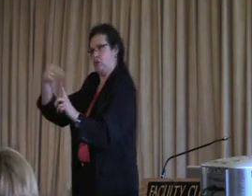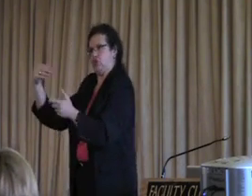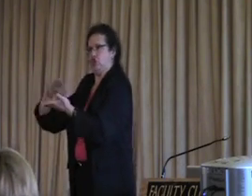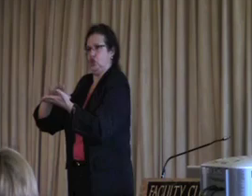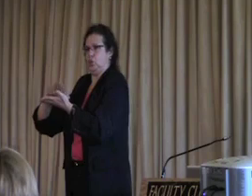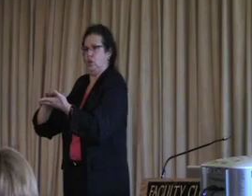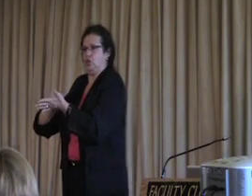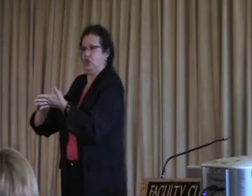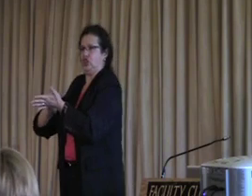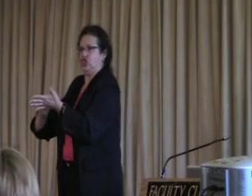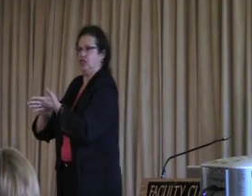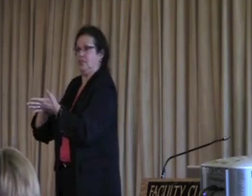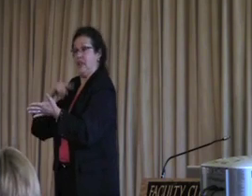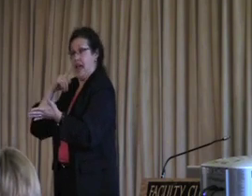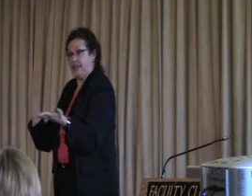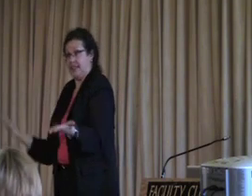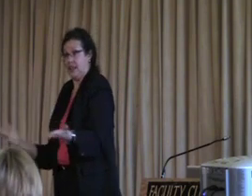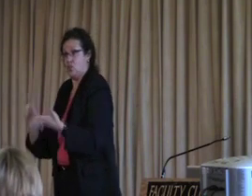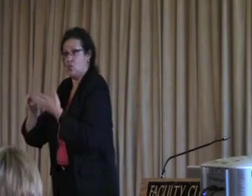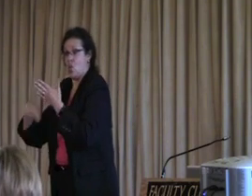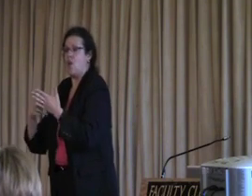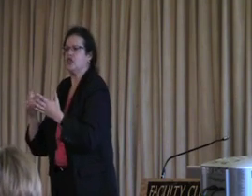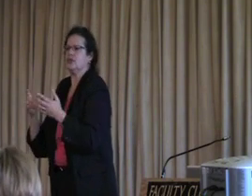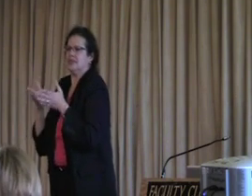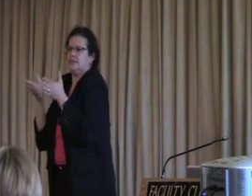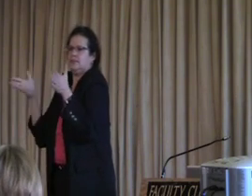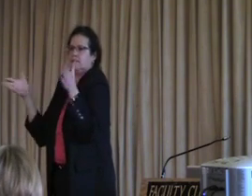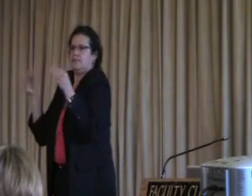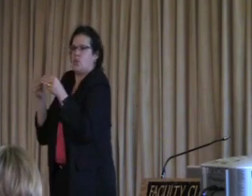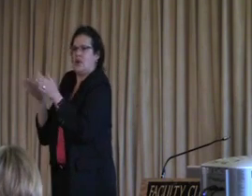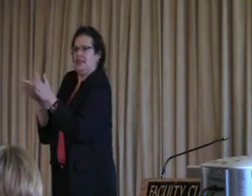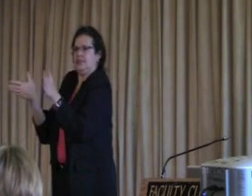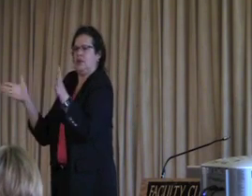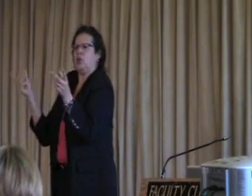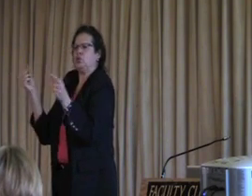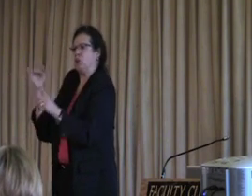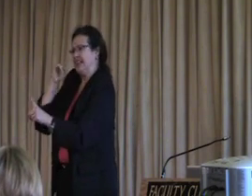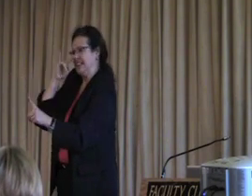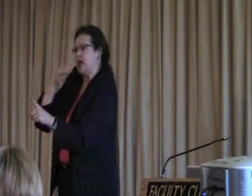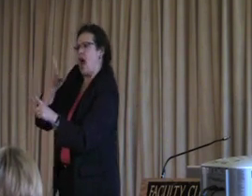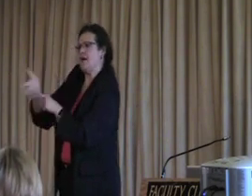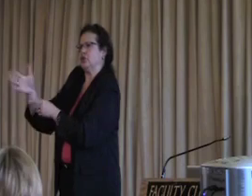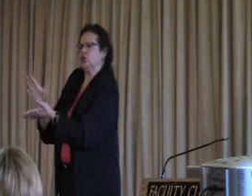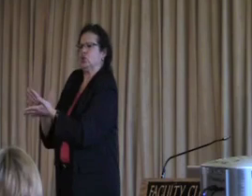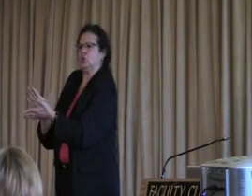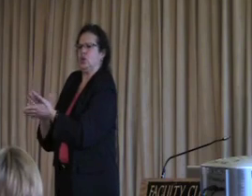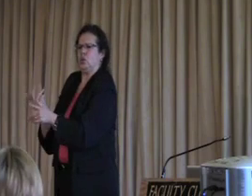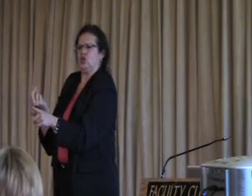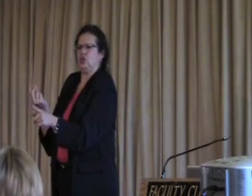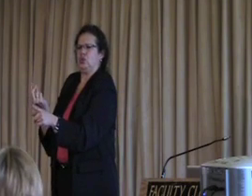and the social aspects that happen outside of the classroom. And so there is going to